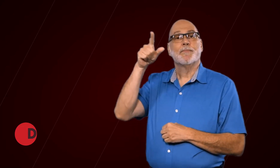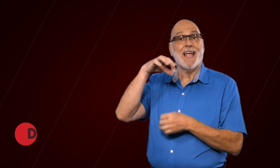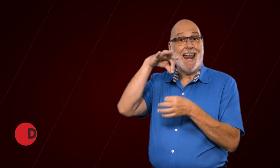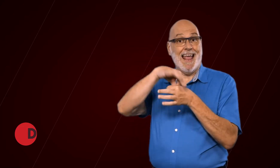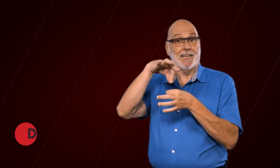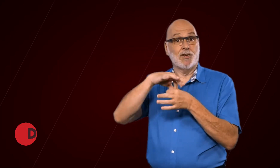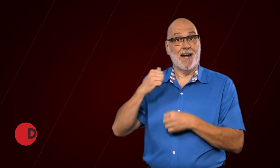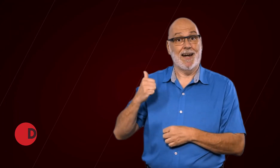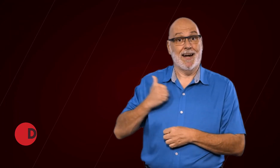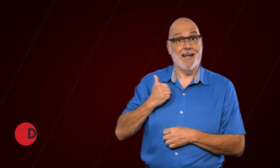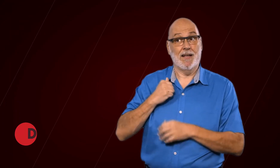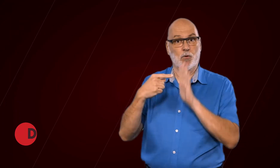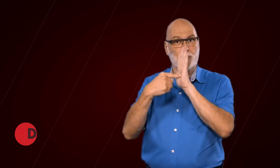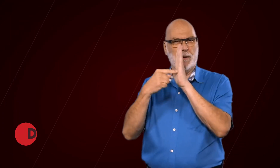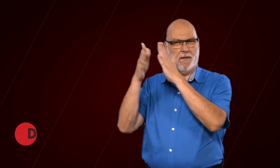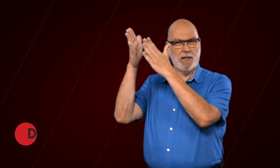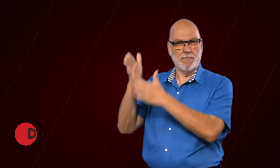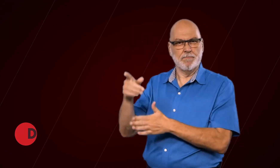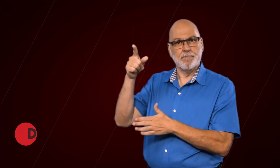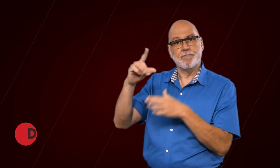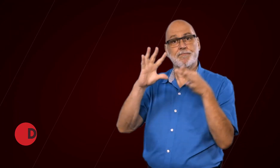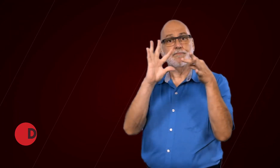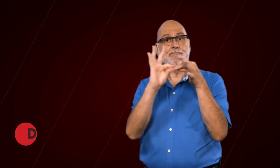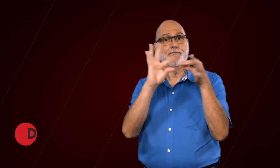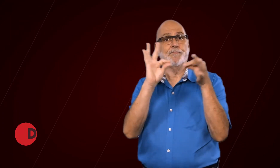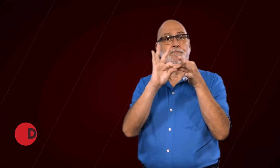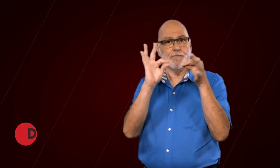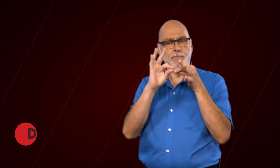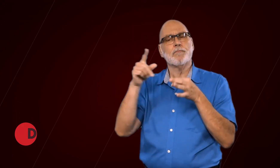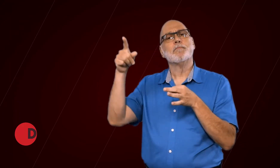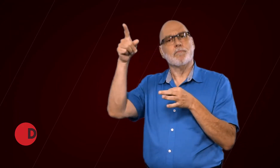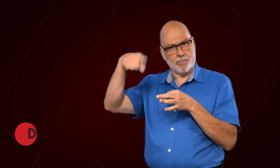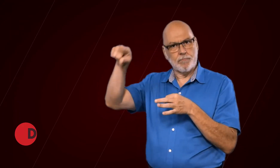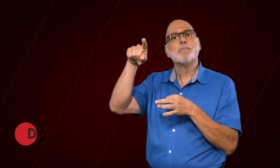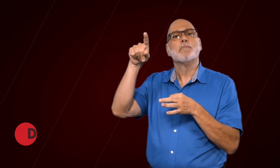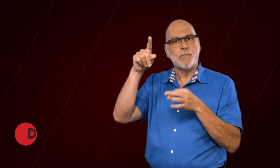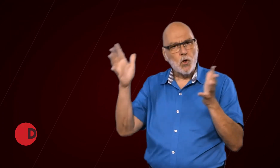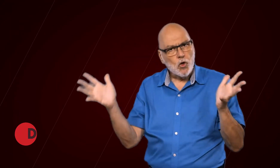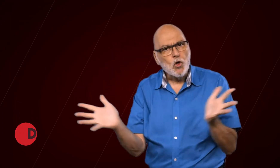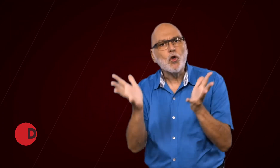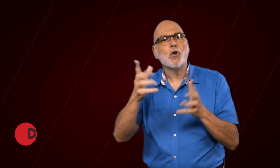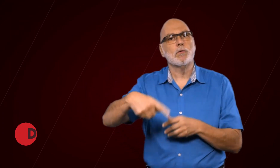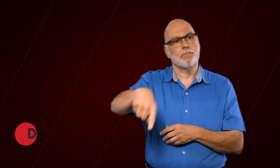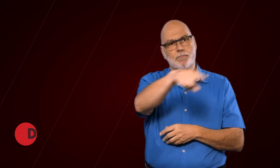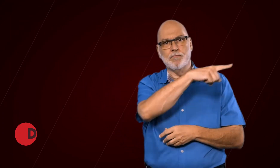An Elections Canada representative says they encourage people